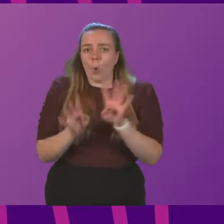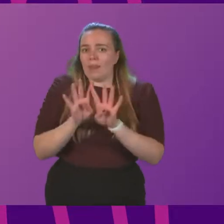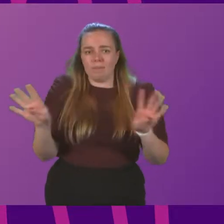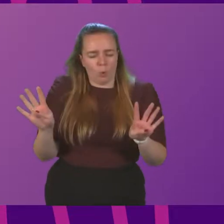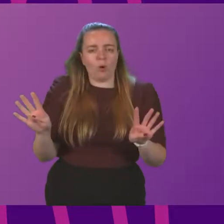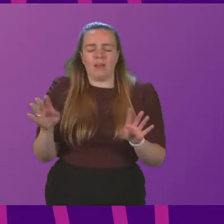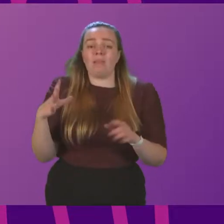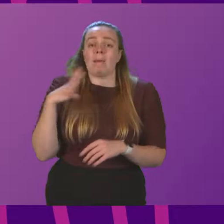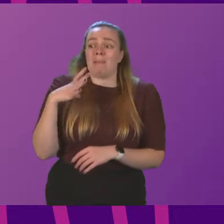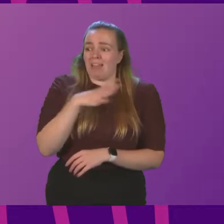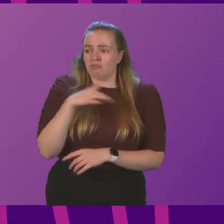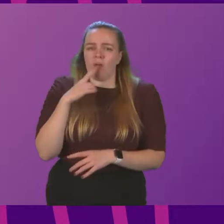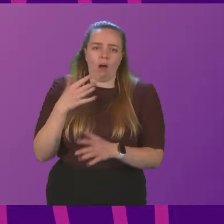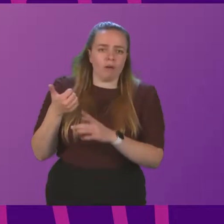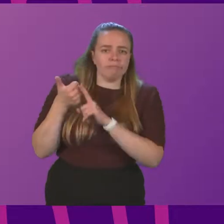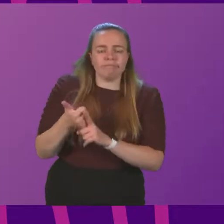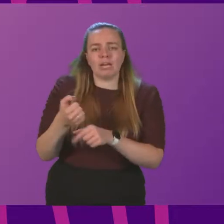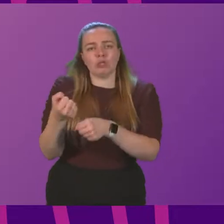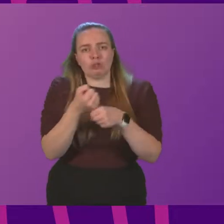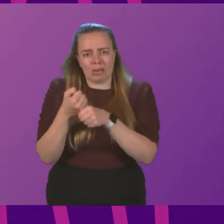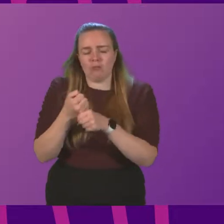are performing general duties, rather than those that were agreed previously?